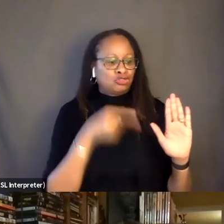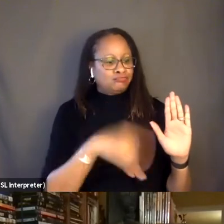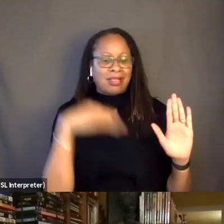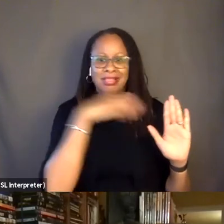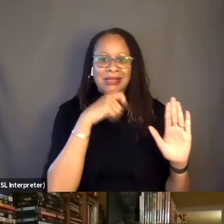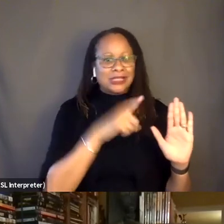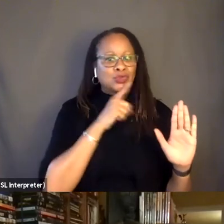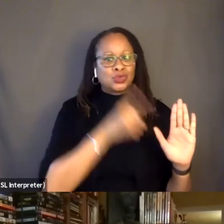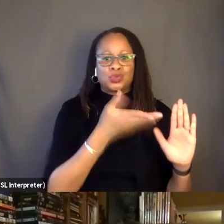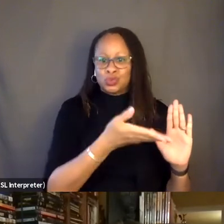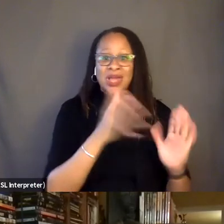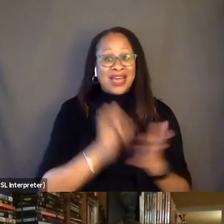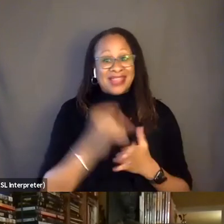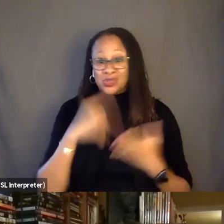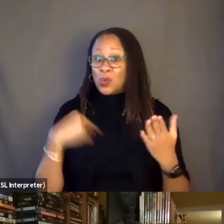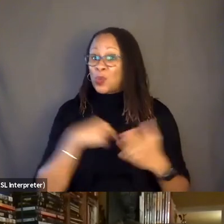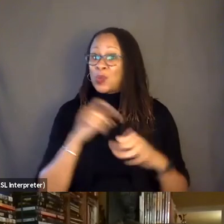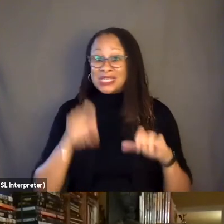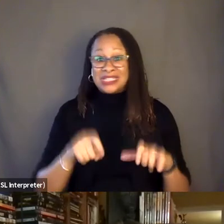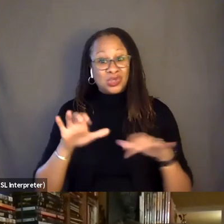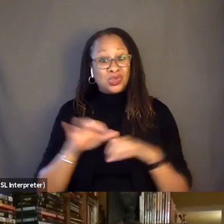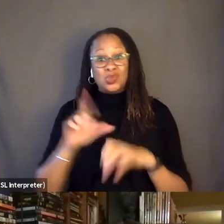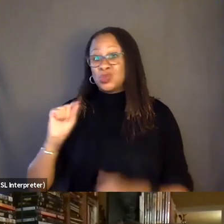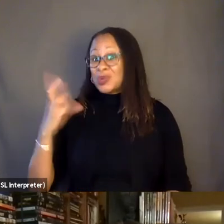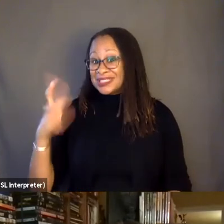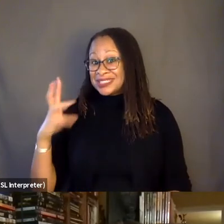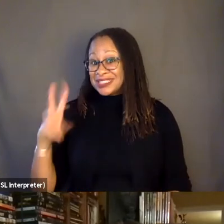This is something we had to deal with in 2016, you know?